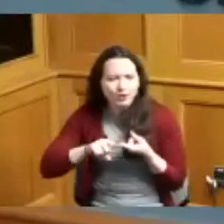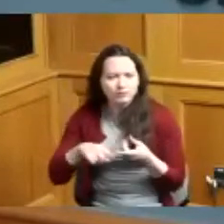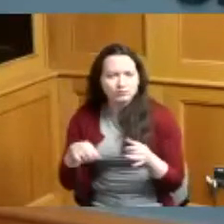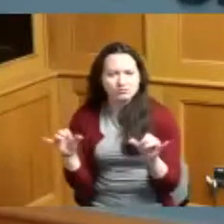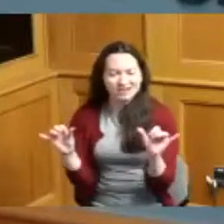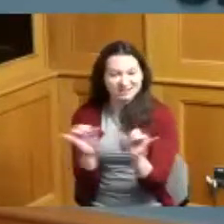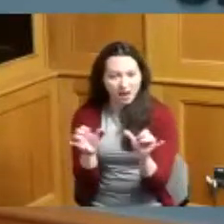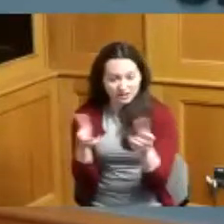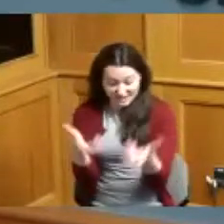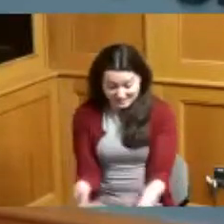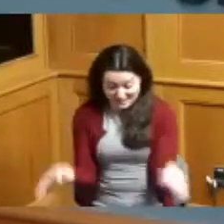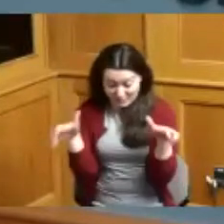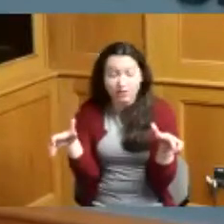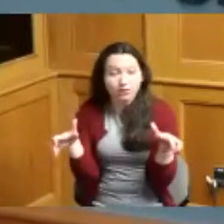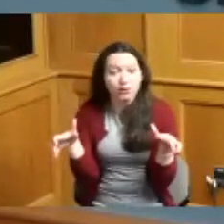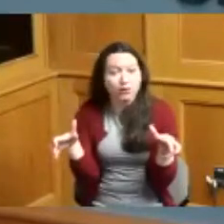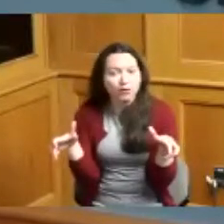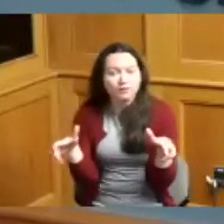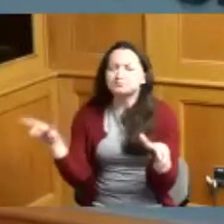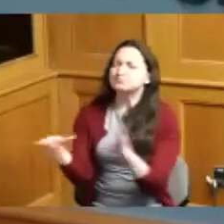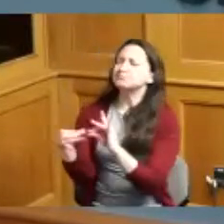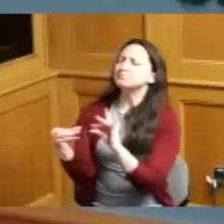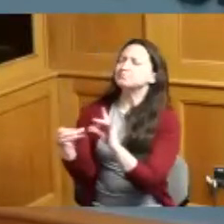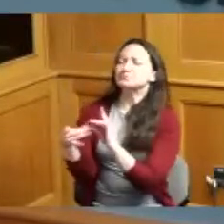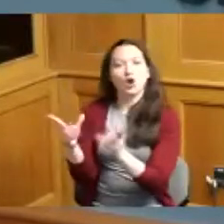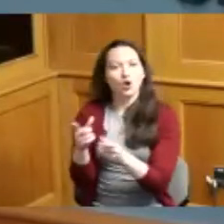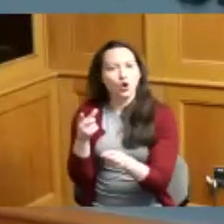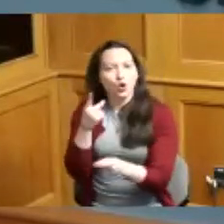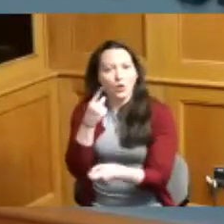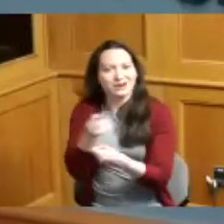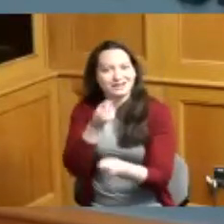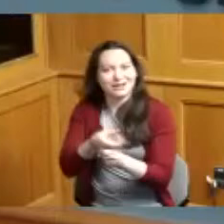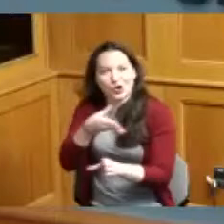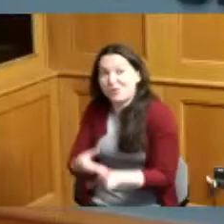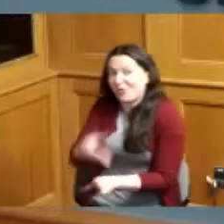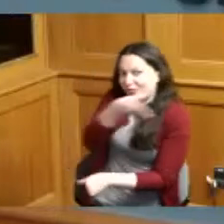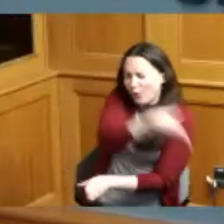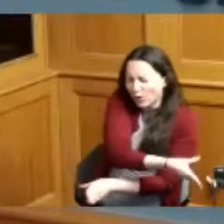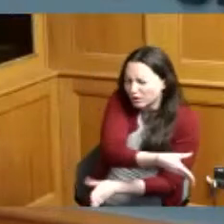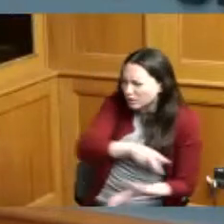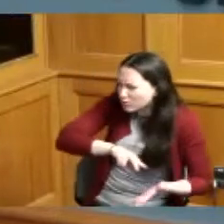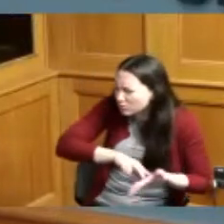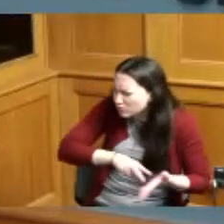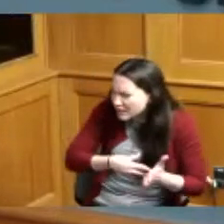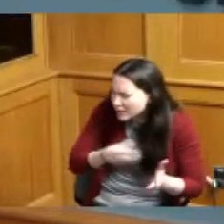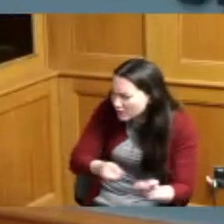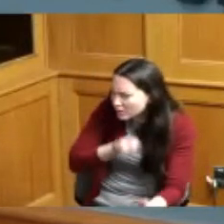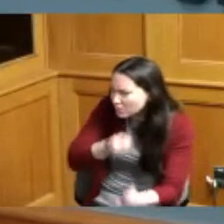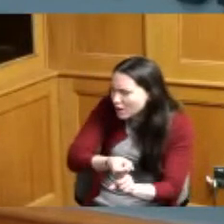Brown Stadium and they're saying they want to do it a year before so will this impact the playing